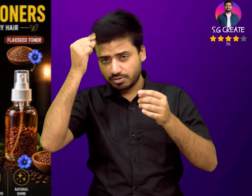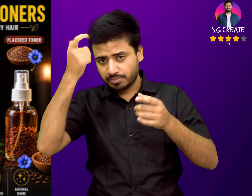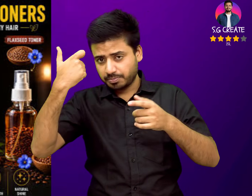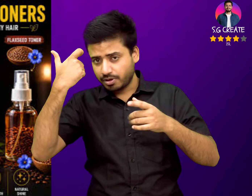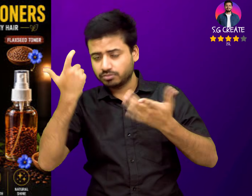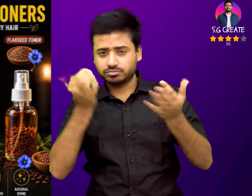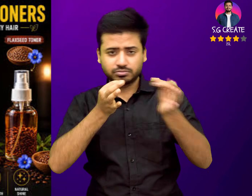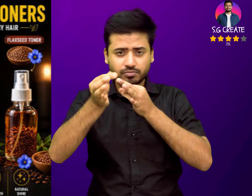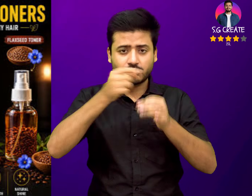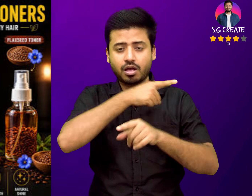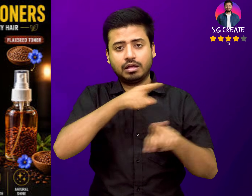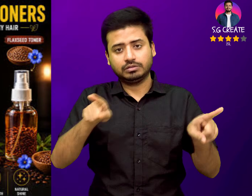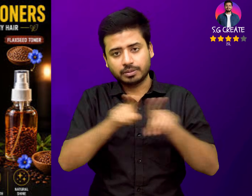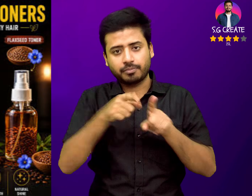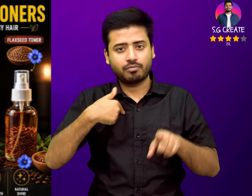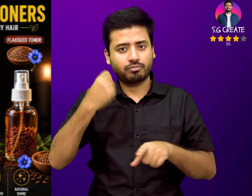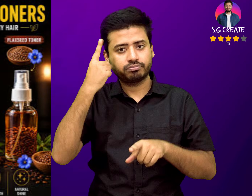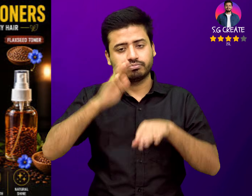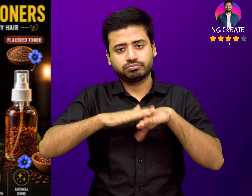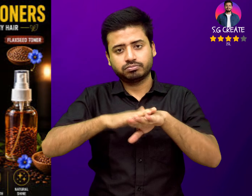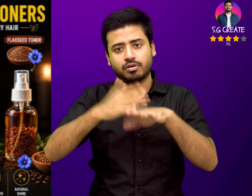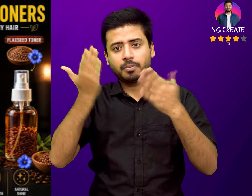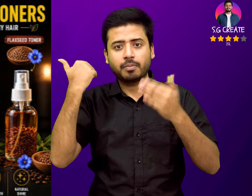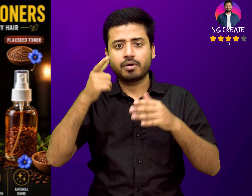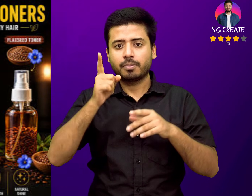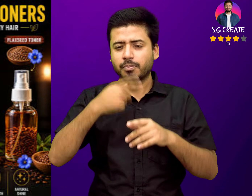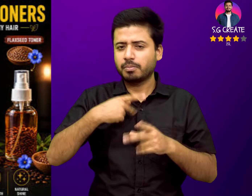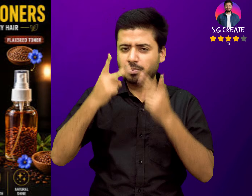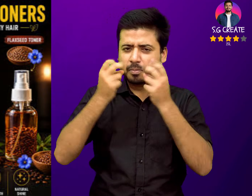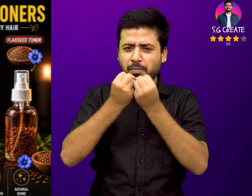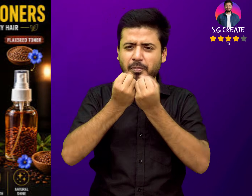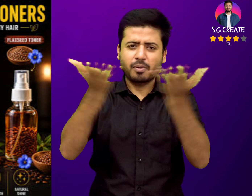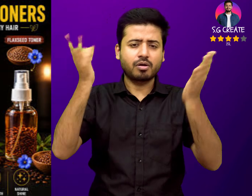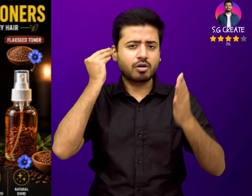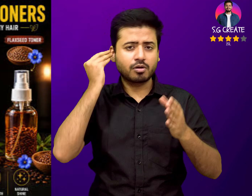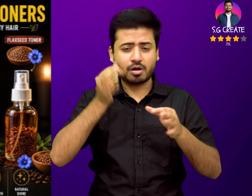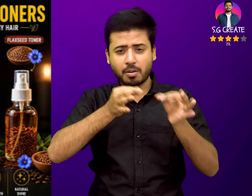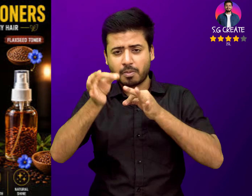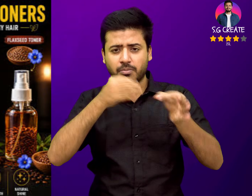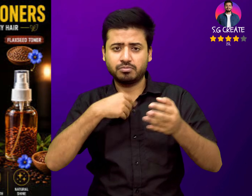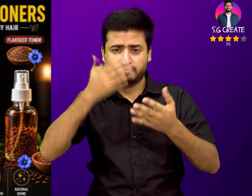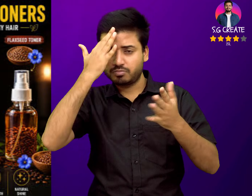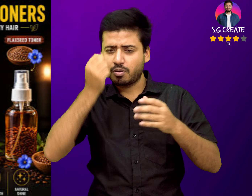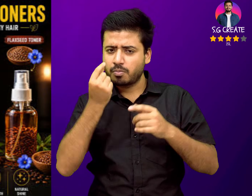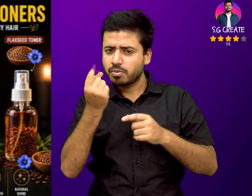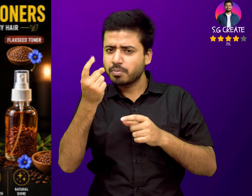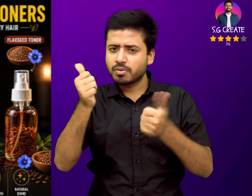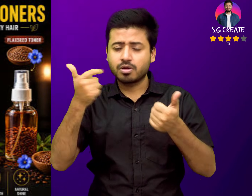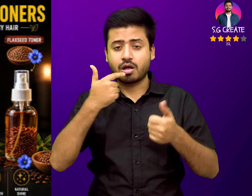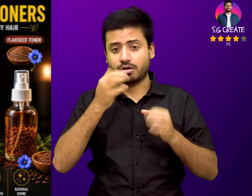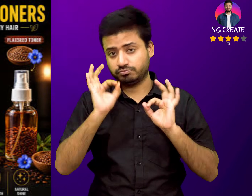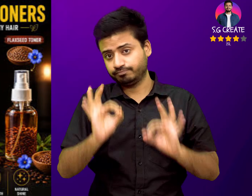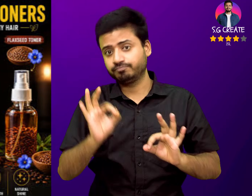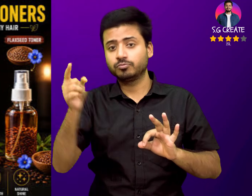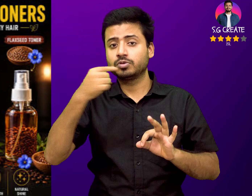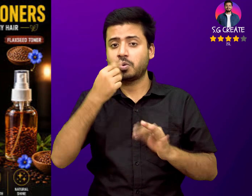occasionally cause. Three, cloves, the stimulator. Cloves are not just for culinary use. They pack a